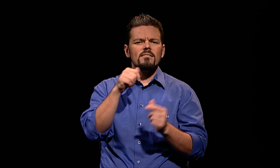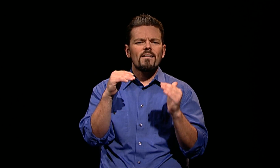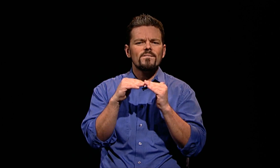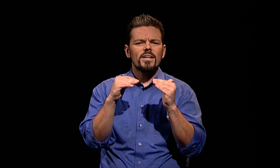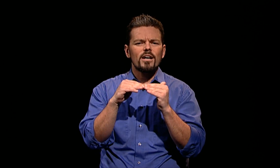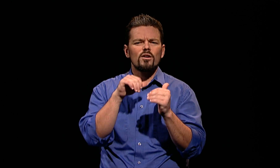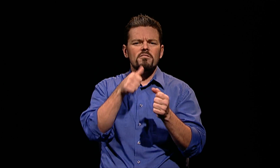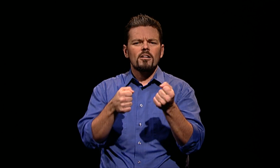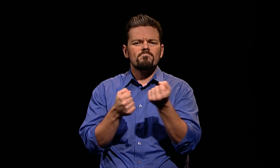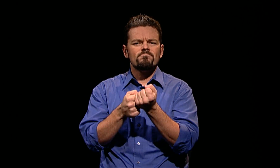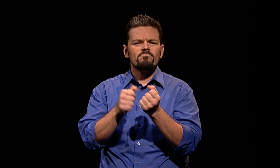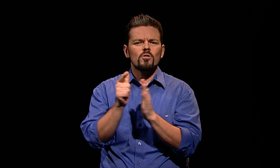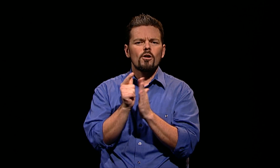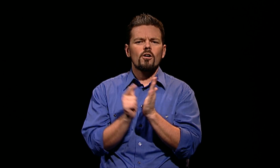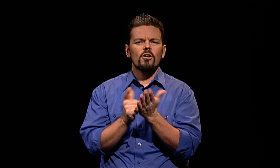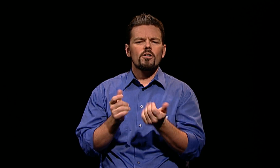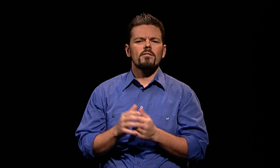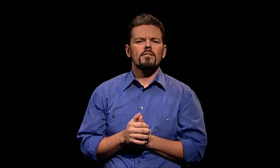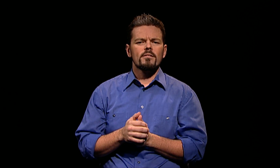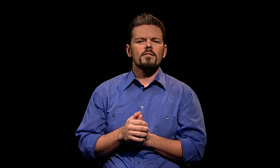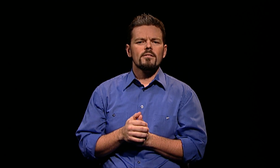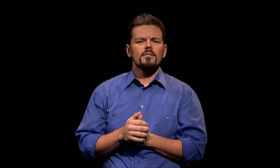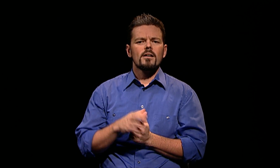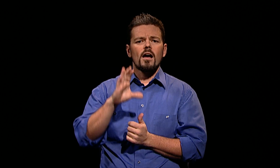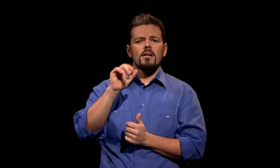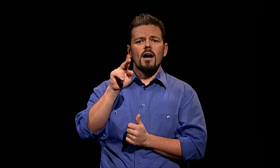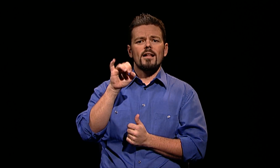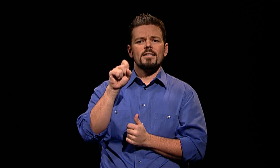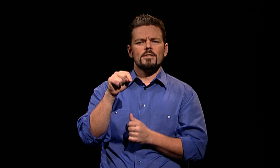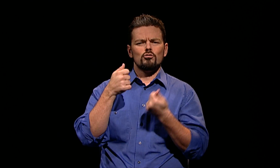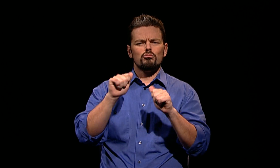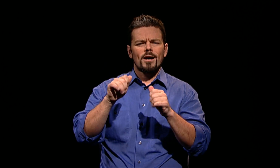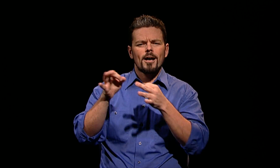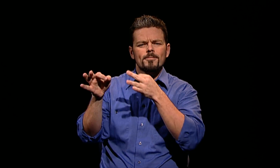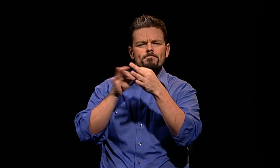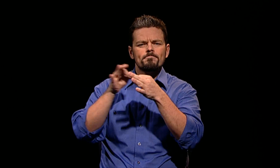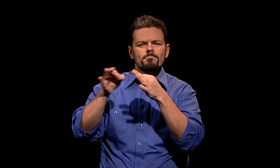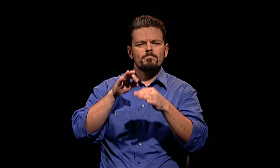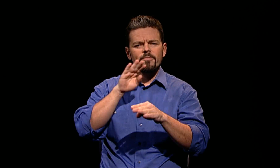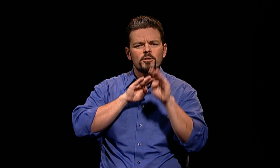WHAT WOULD YOU DO WHEN CONFRONTED WITH UNFAIR AND UNJUST LAWS?